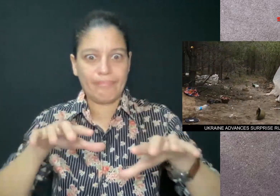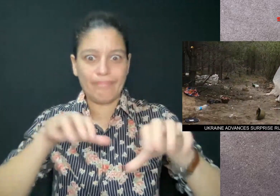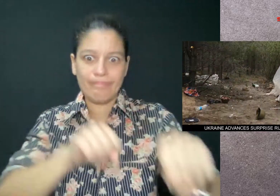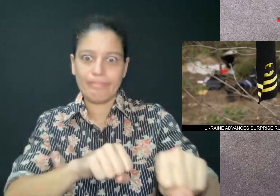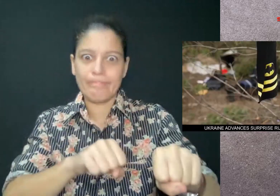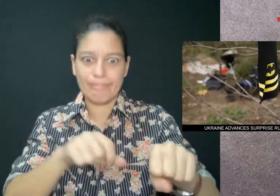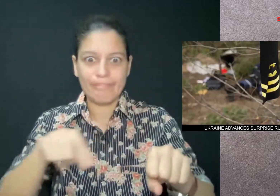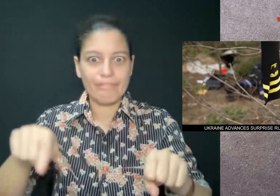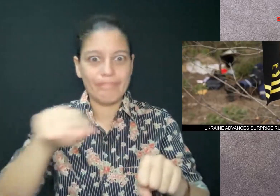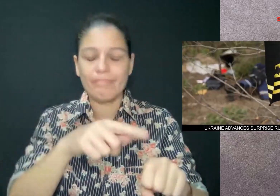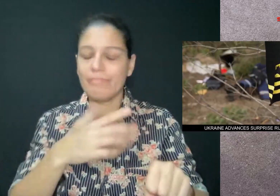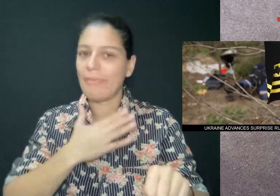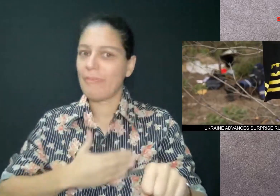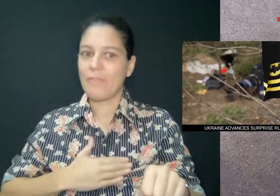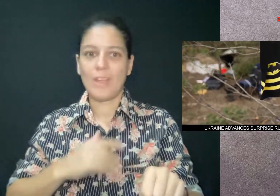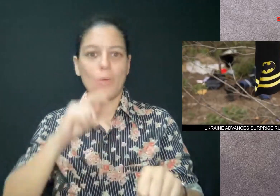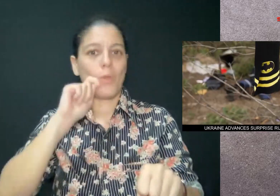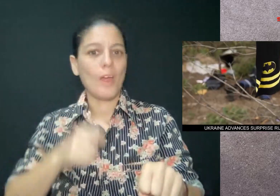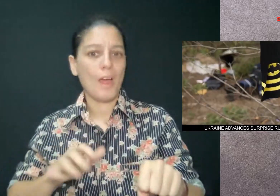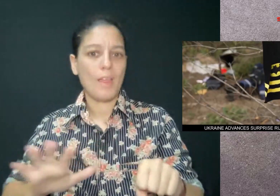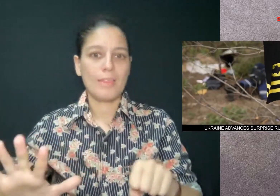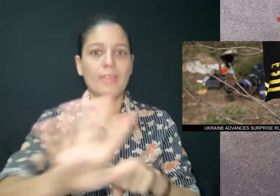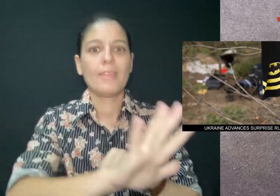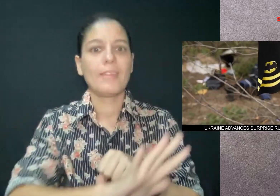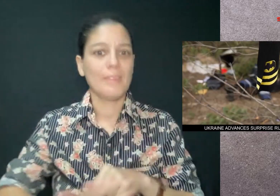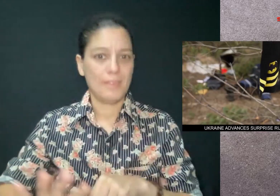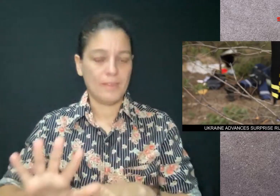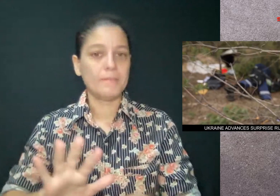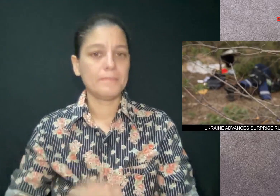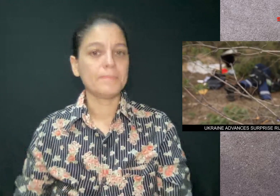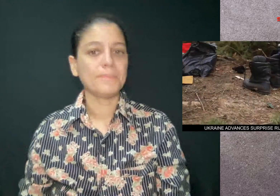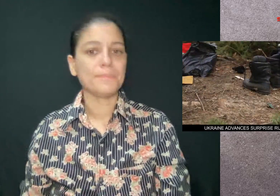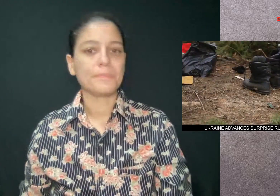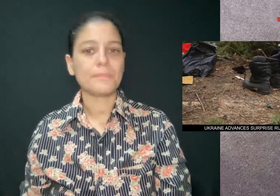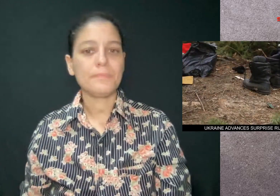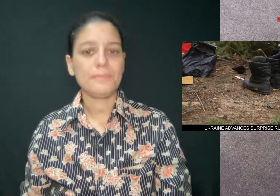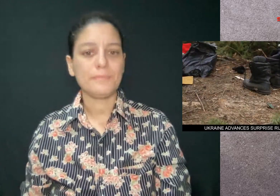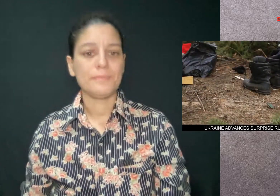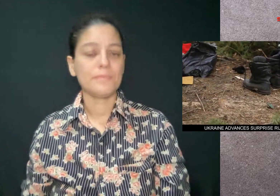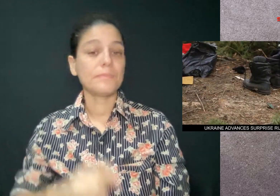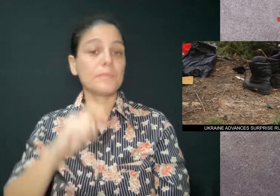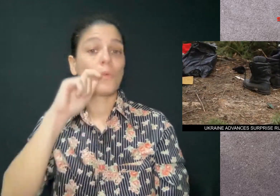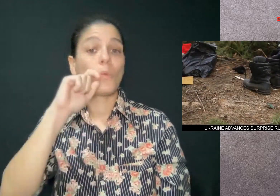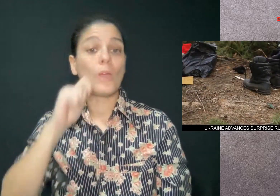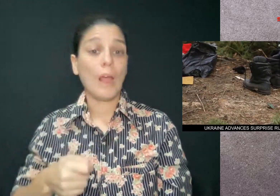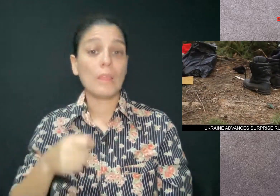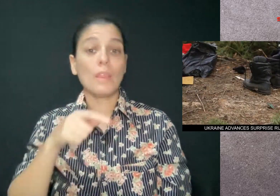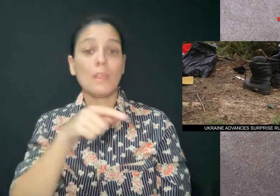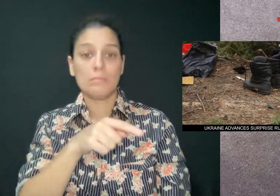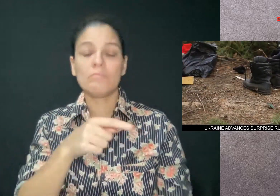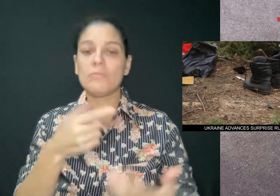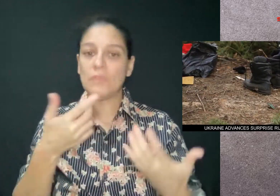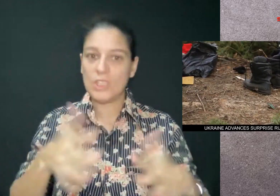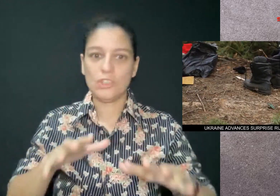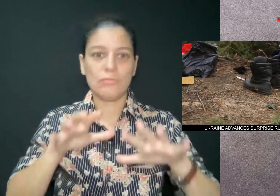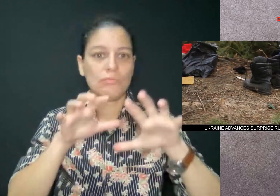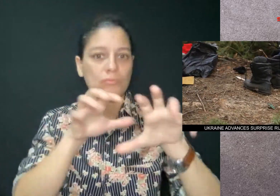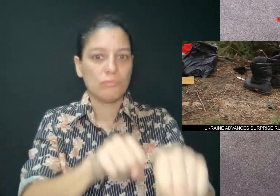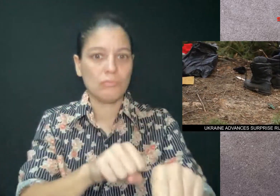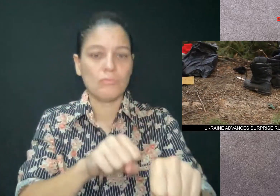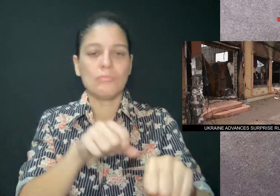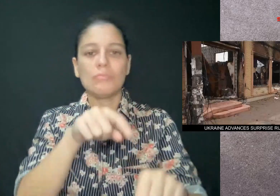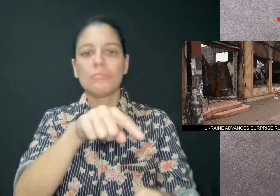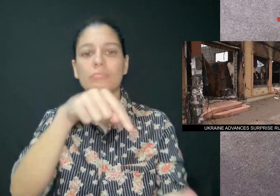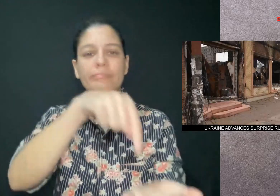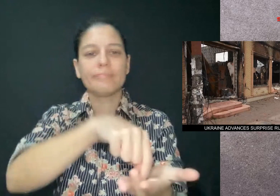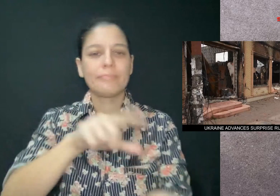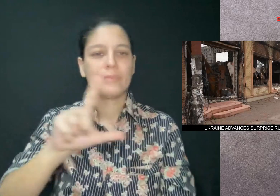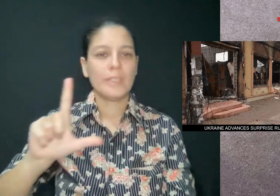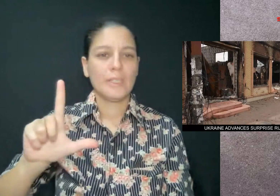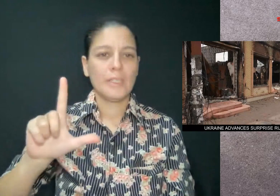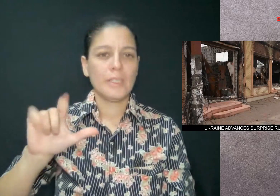their territory Ukraine recaptured the key city of Lyman after